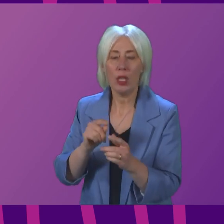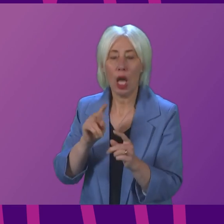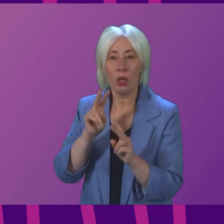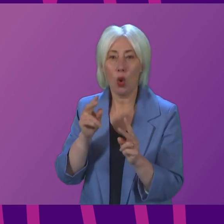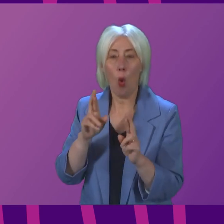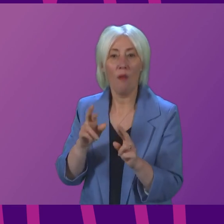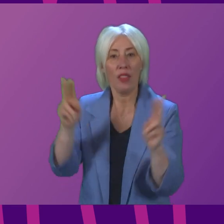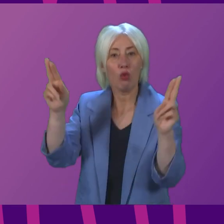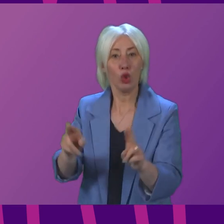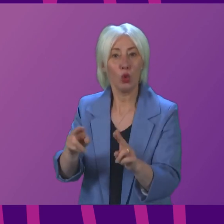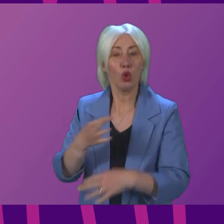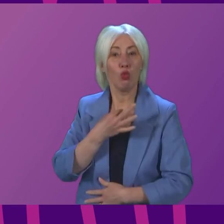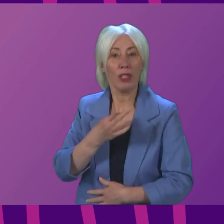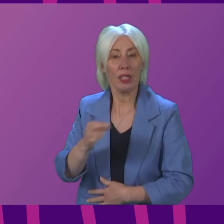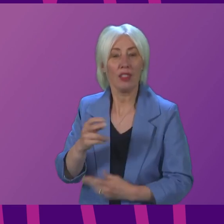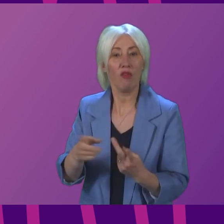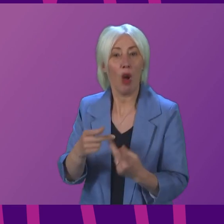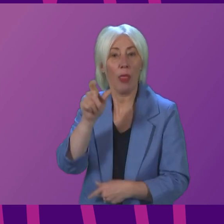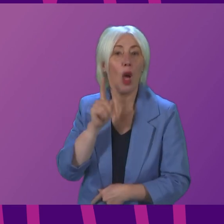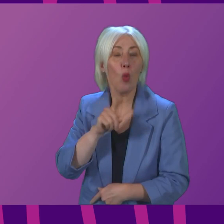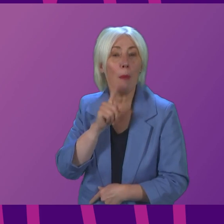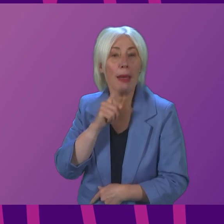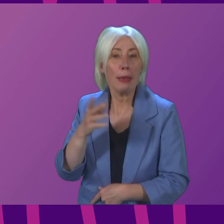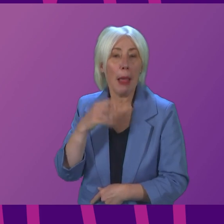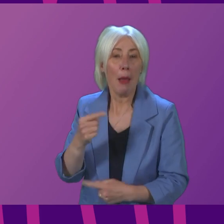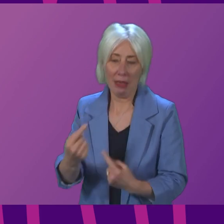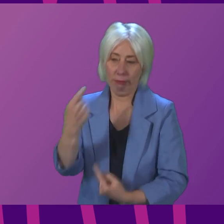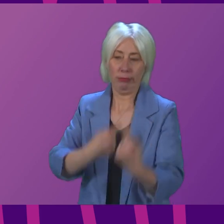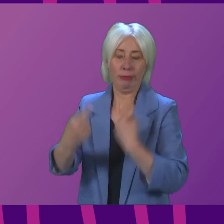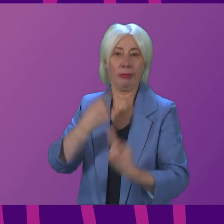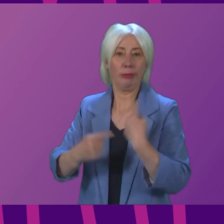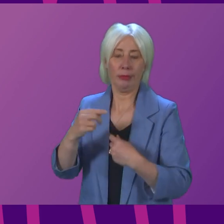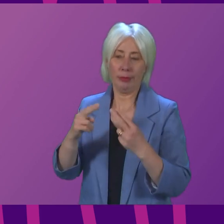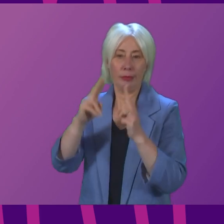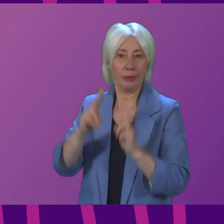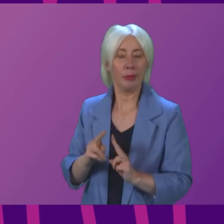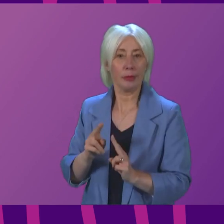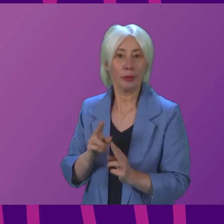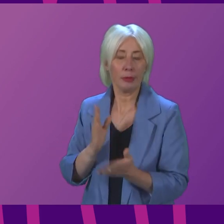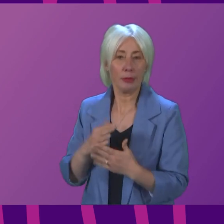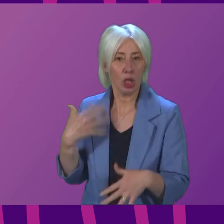that other women will be subjected to domestic abuse and suffer as Louise did.